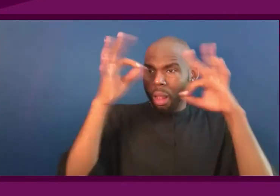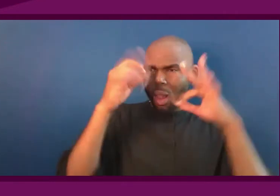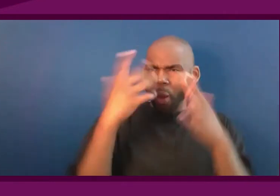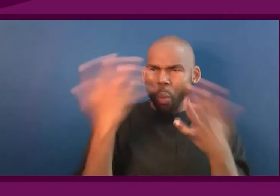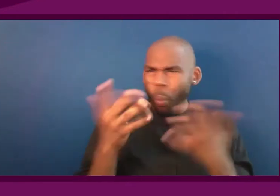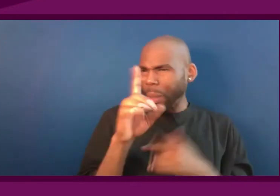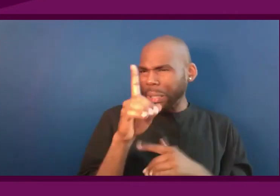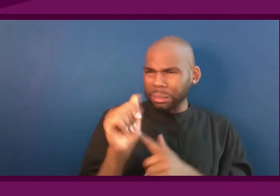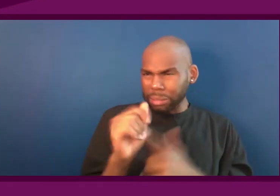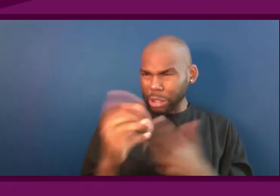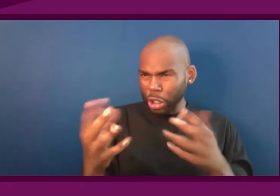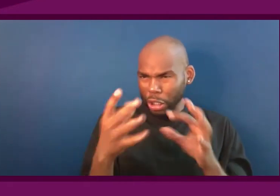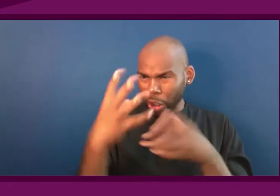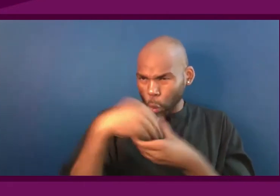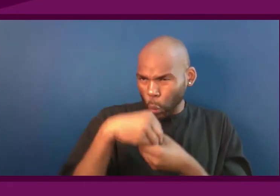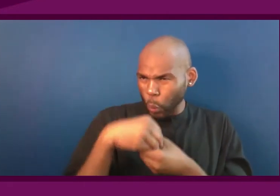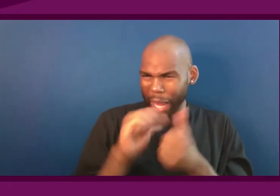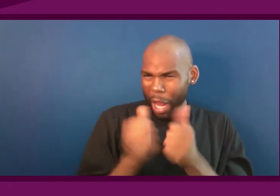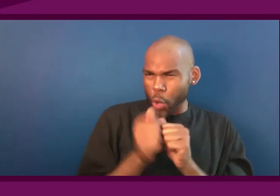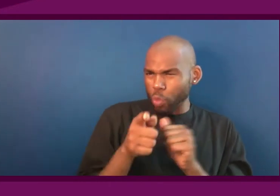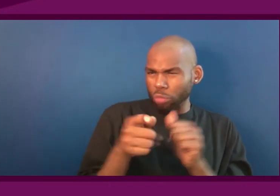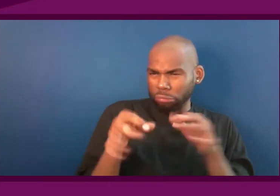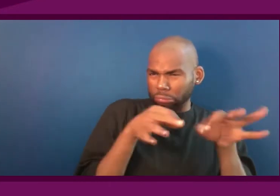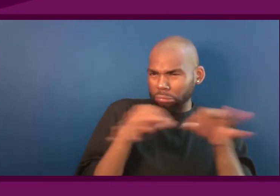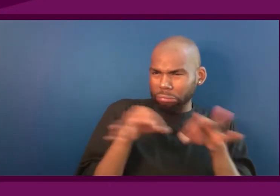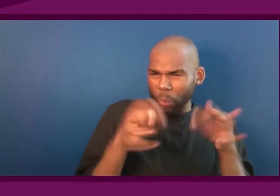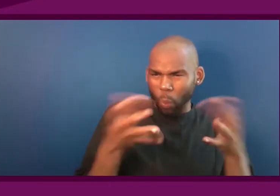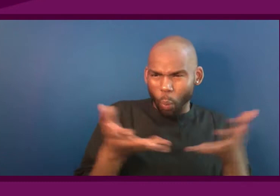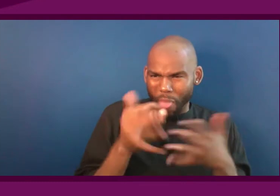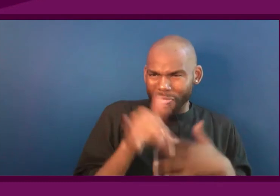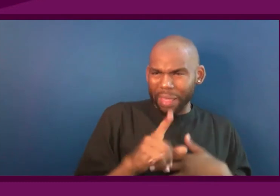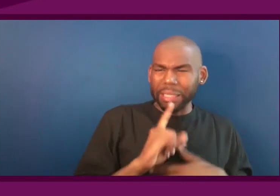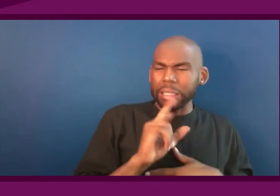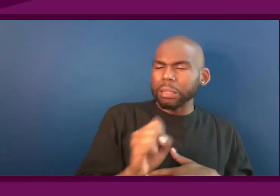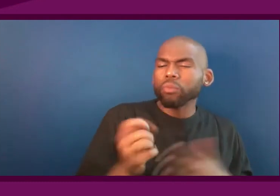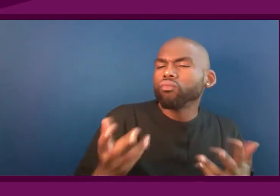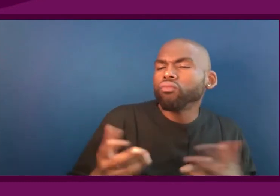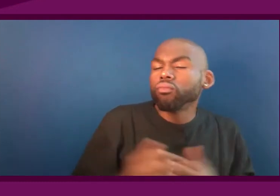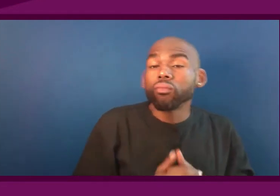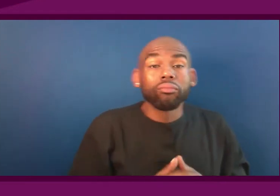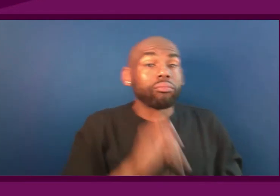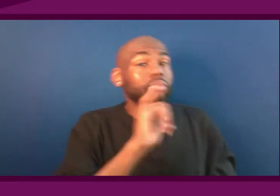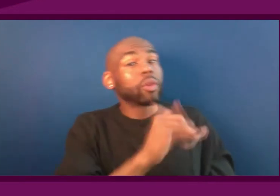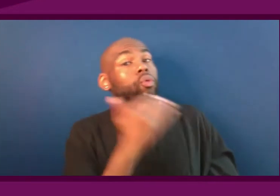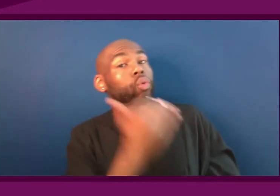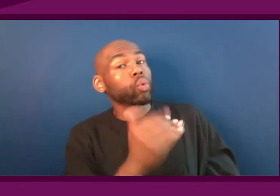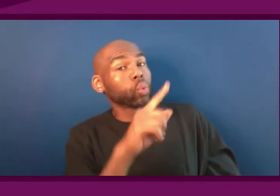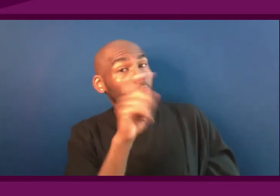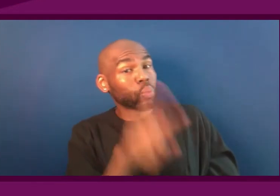And I know with the work I've been doing for a long time, people try to get me in a box and